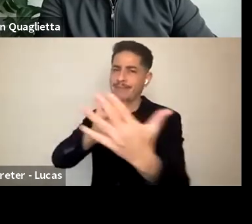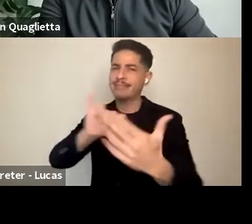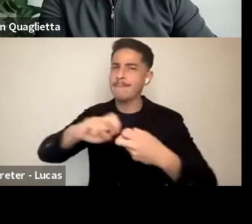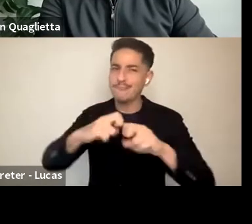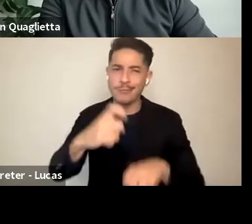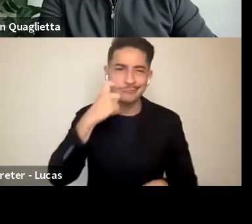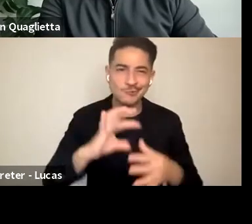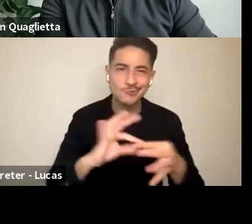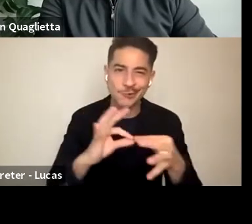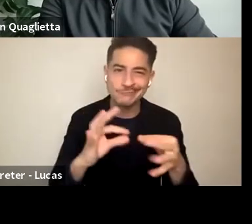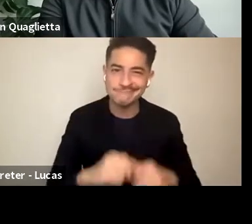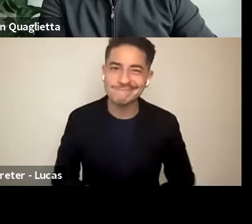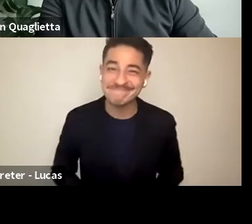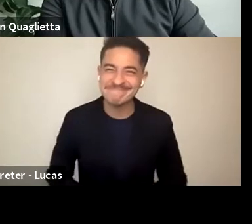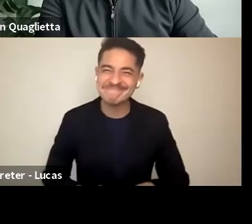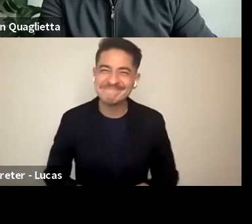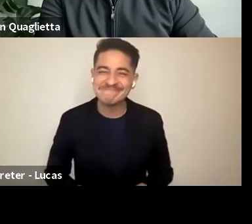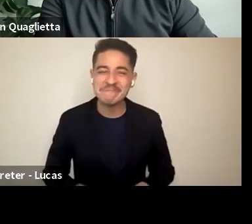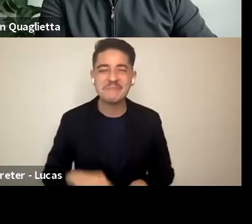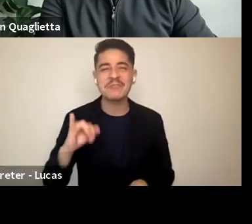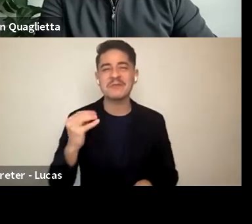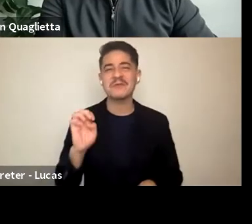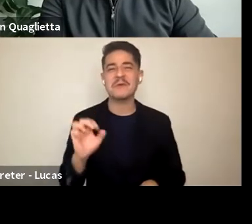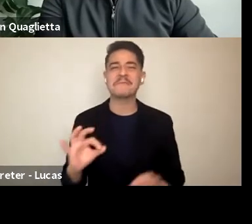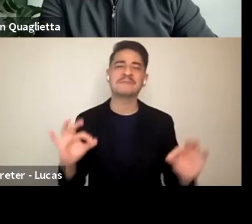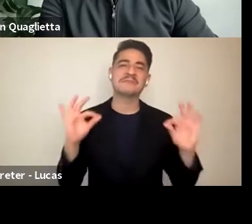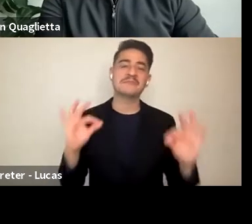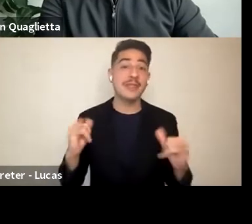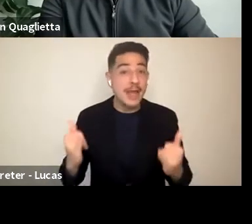Yes. Okay. I'm going to ask my final question that I'm going to see